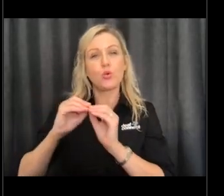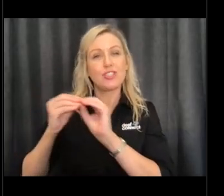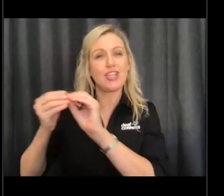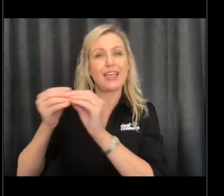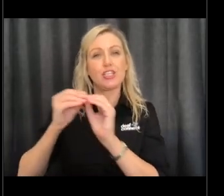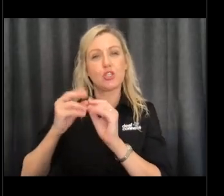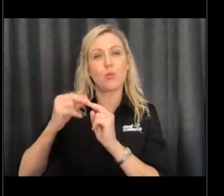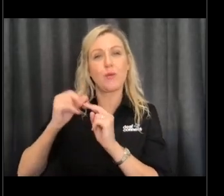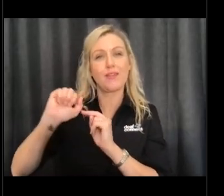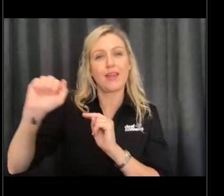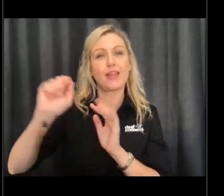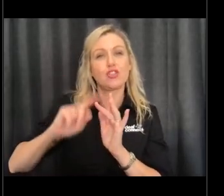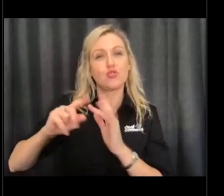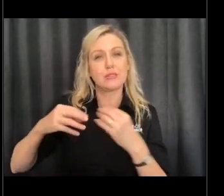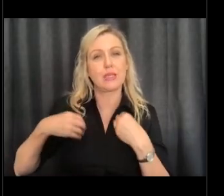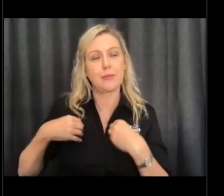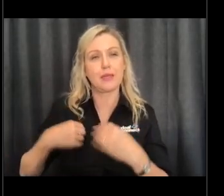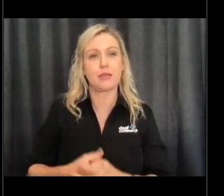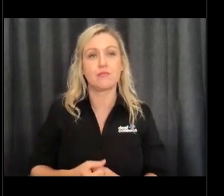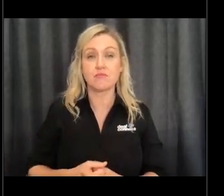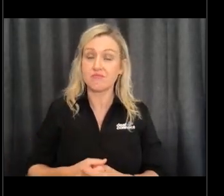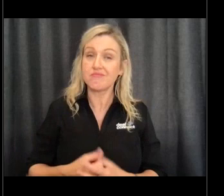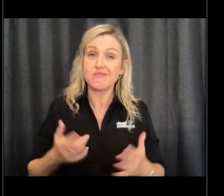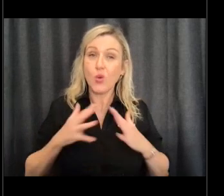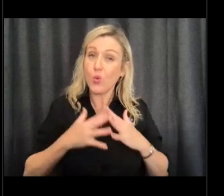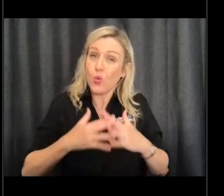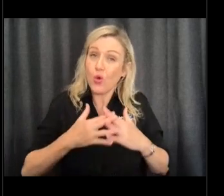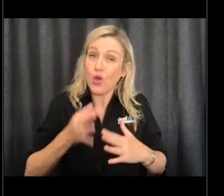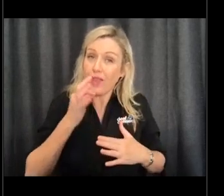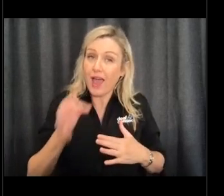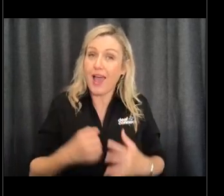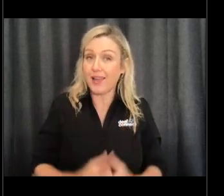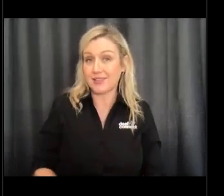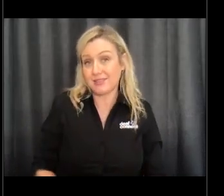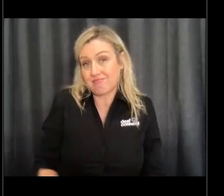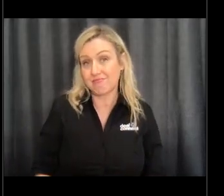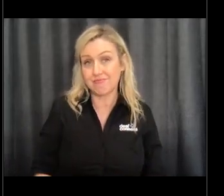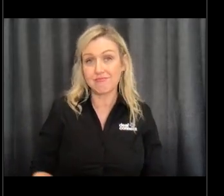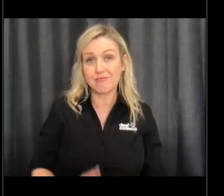You lose nothing by having the conversation. Absolutely.